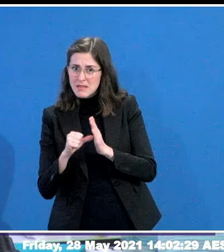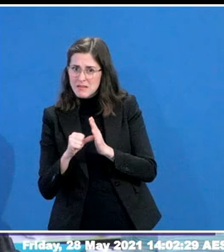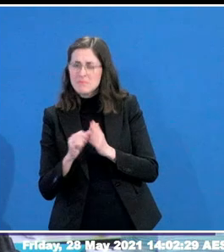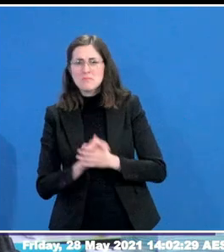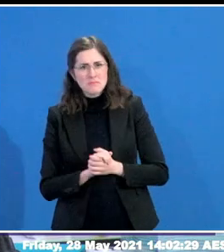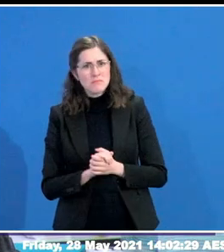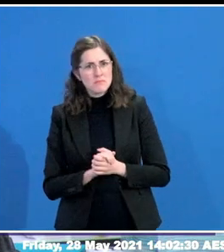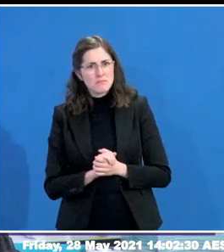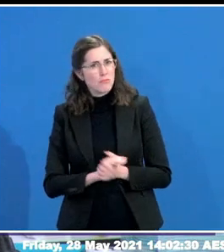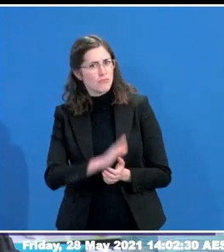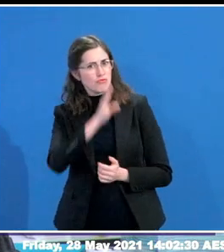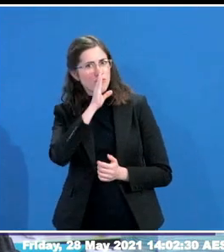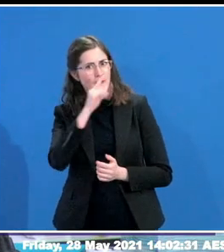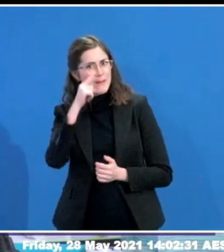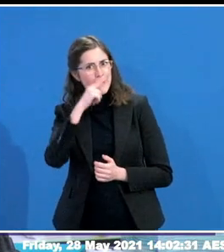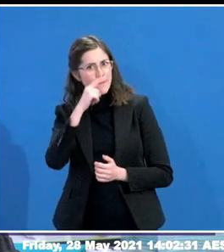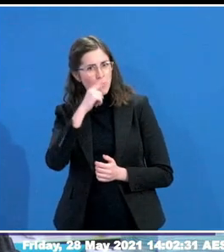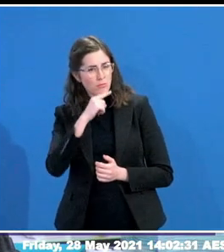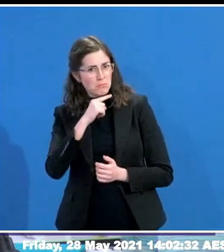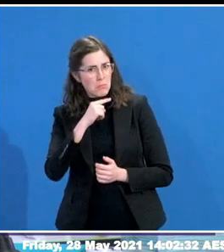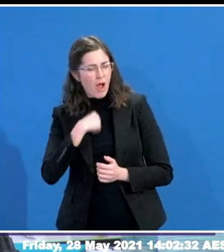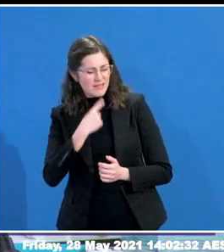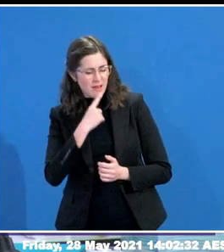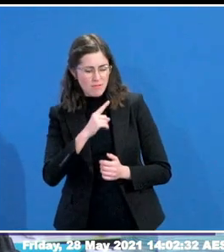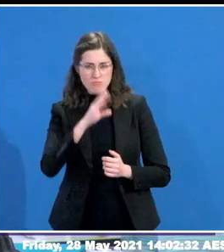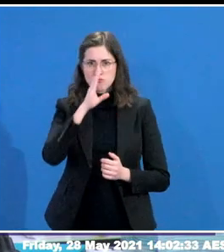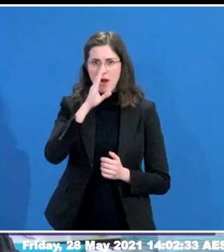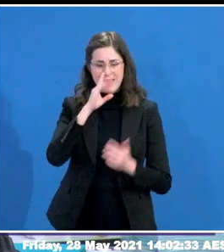But private equity, if that is the right expression, private investment